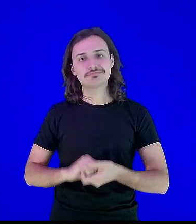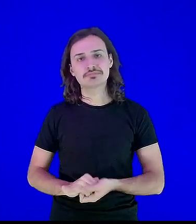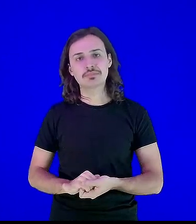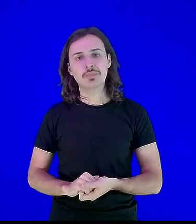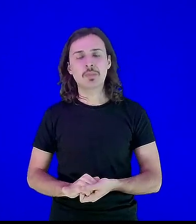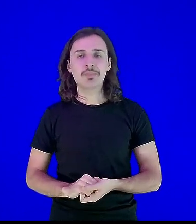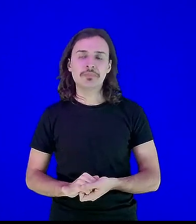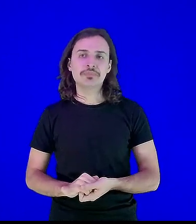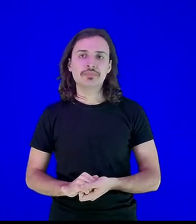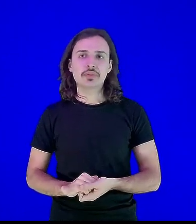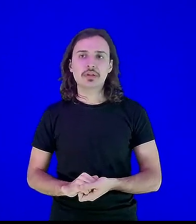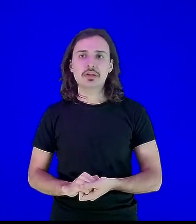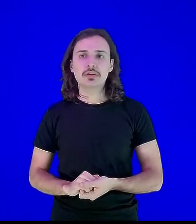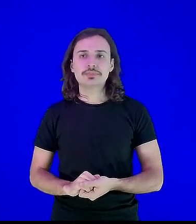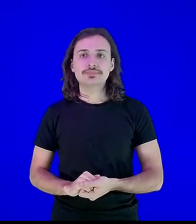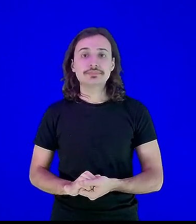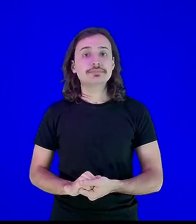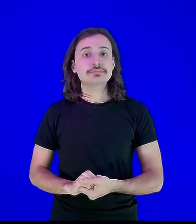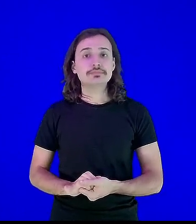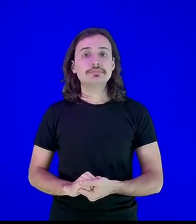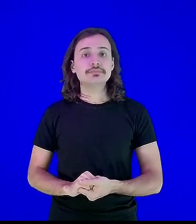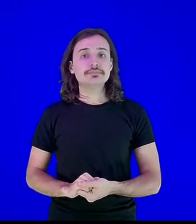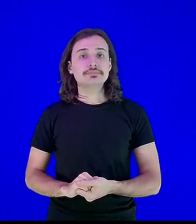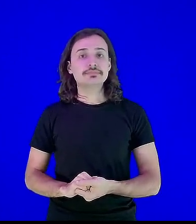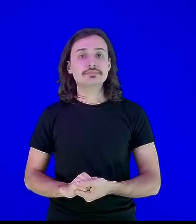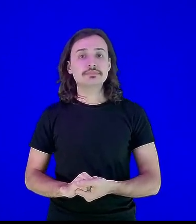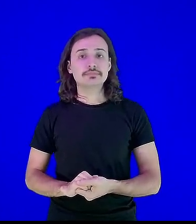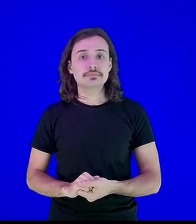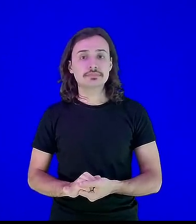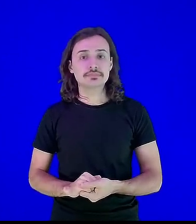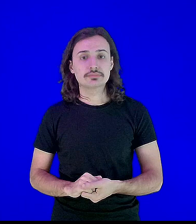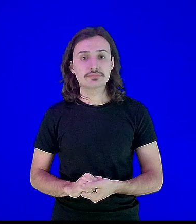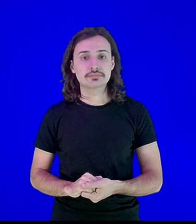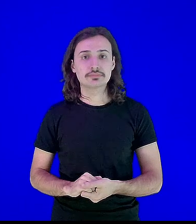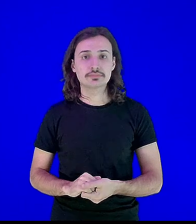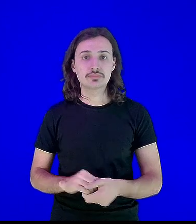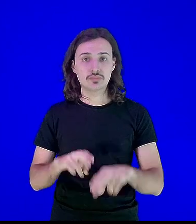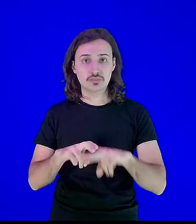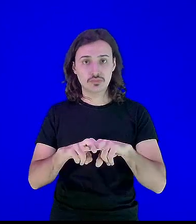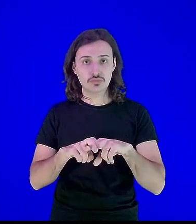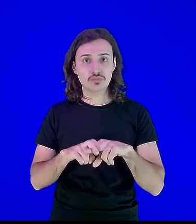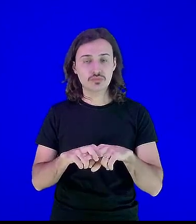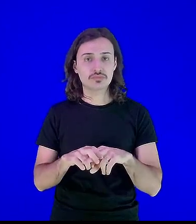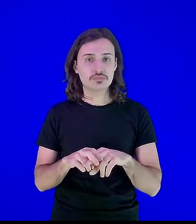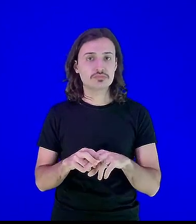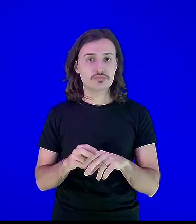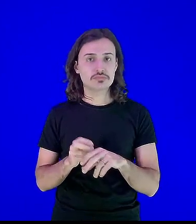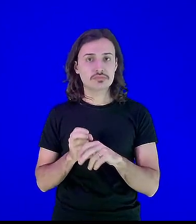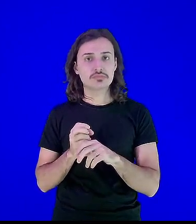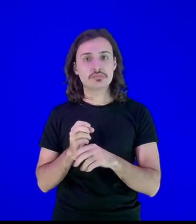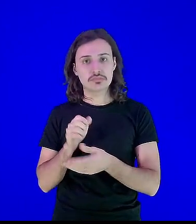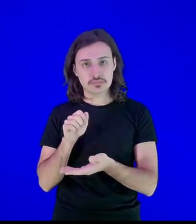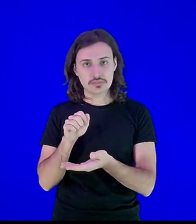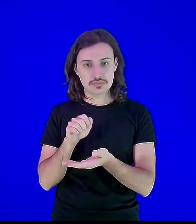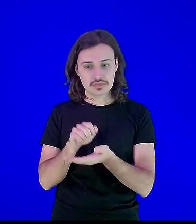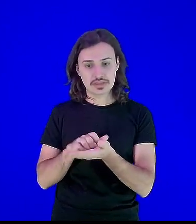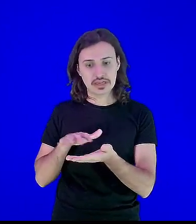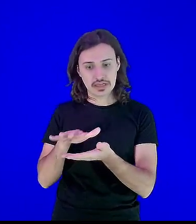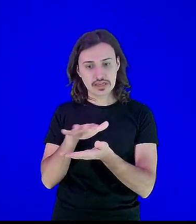not "them", the ease of using SignWriting to Steve Slevinski